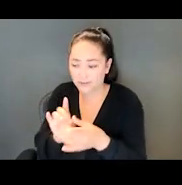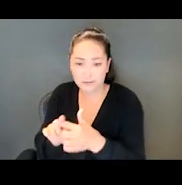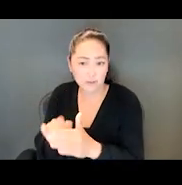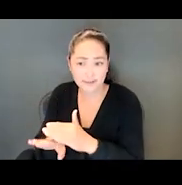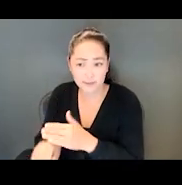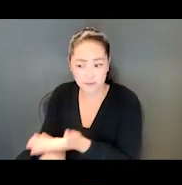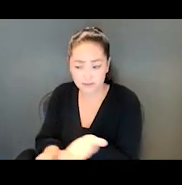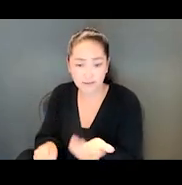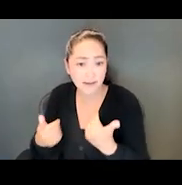point of view.